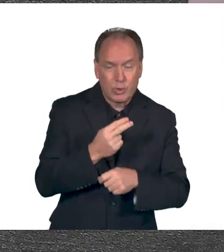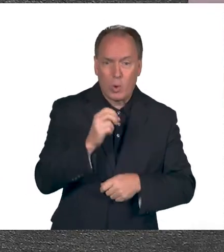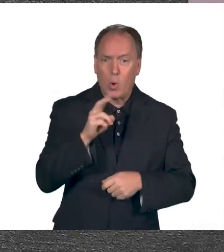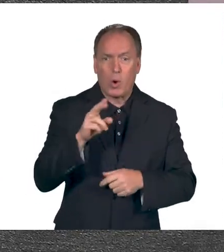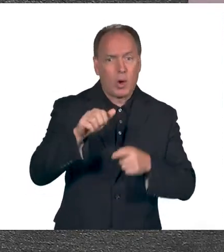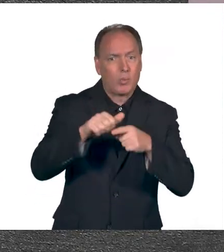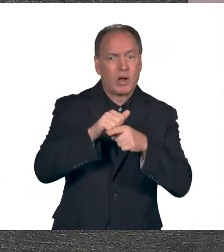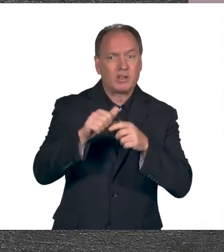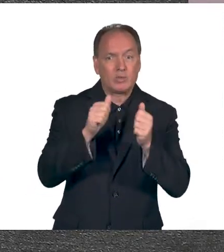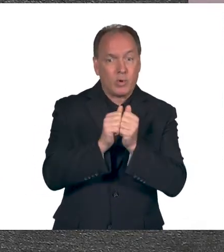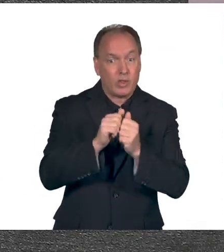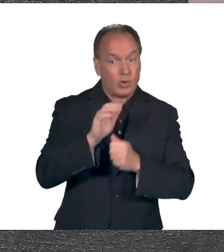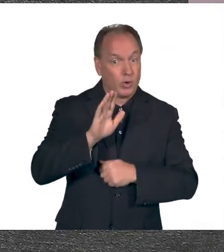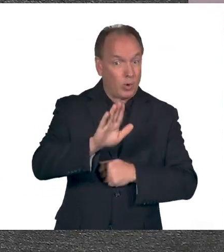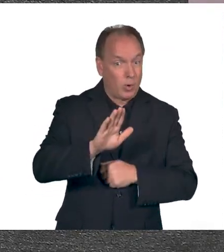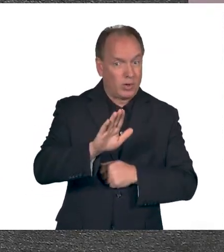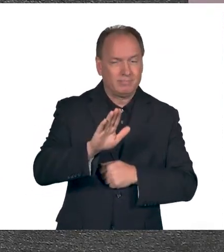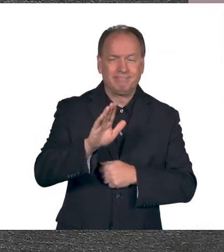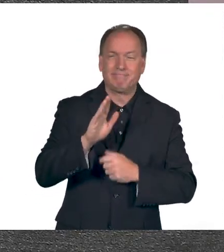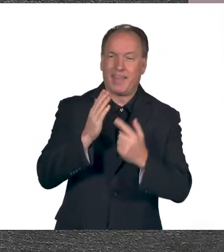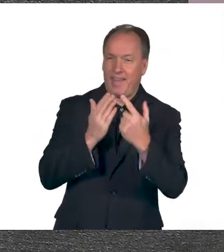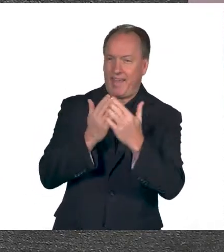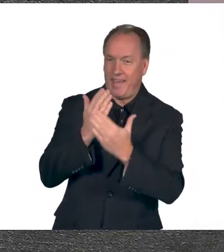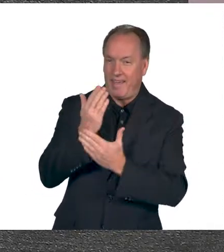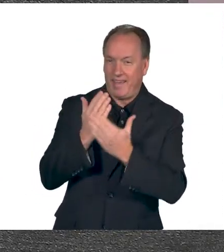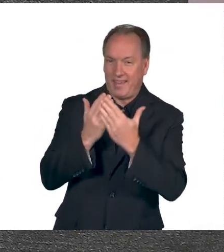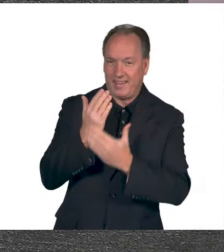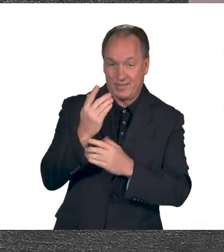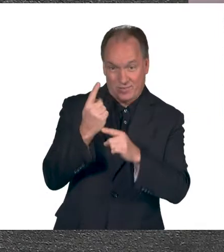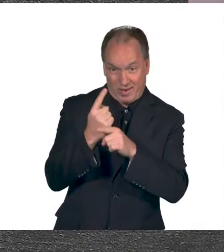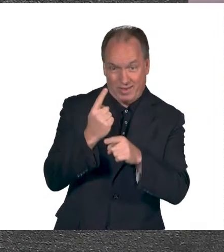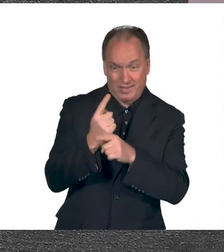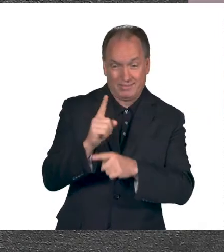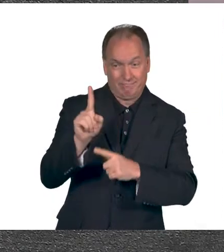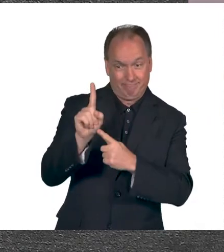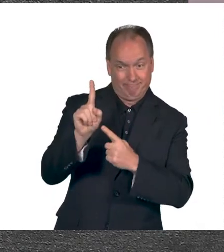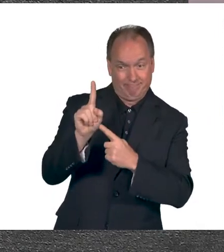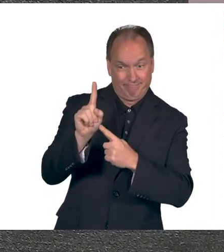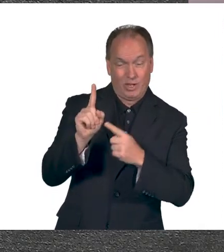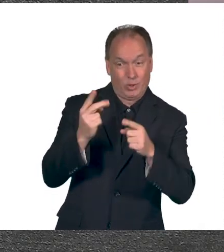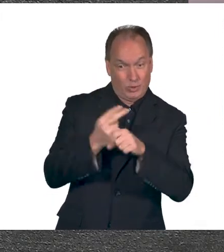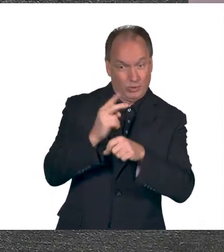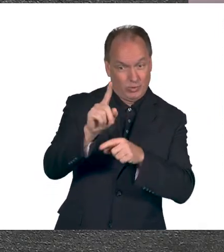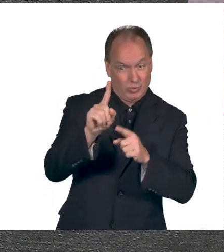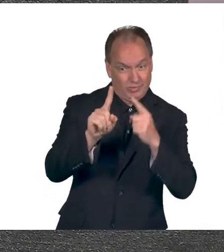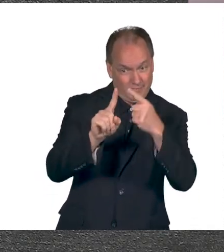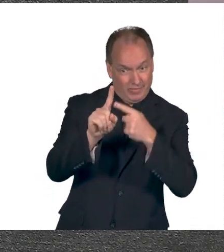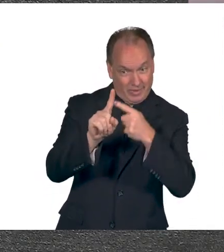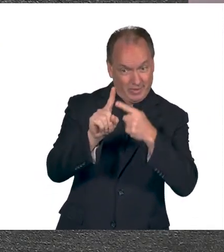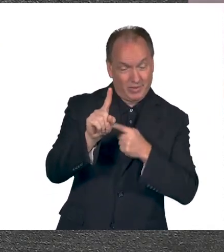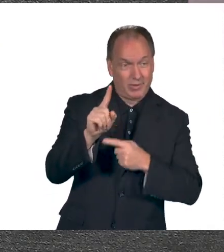or you can practice with your sky writers, this is your sky writer,